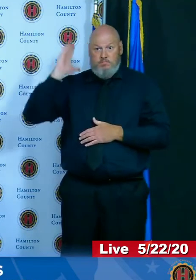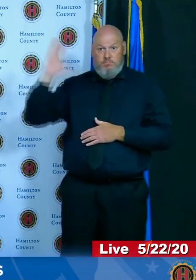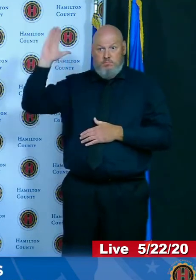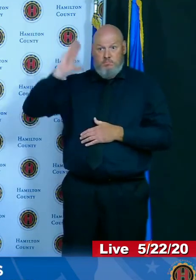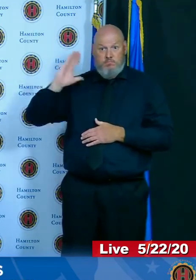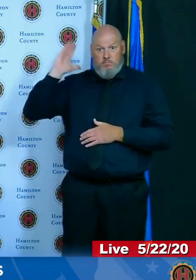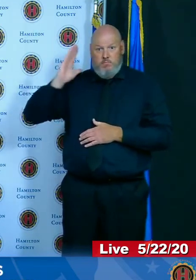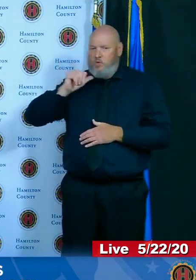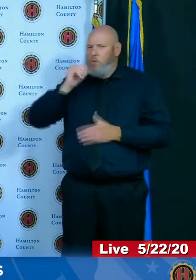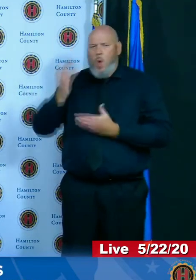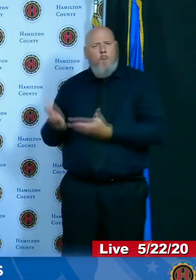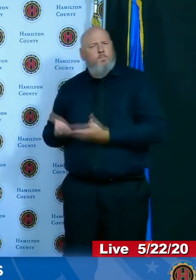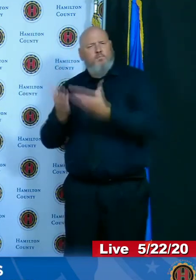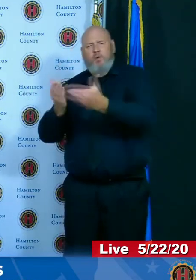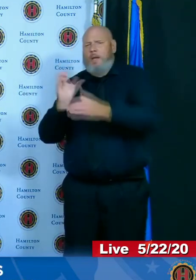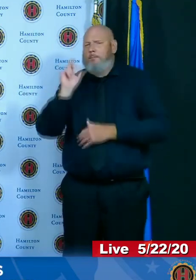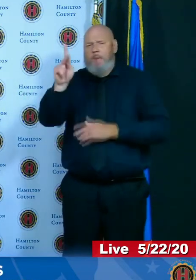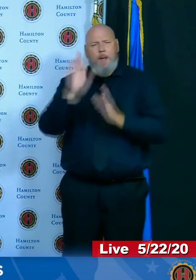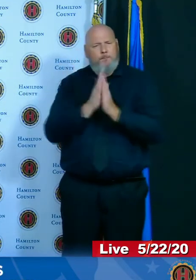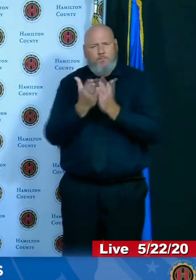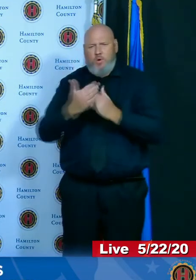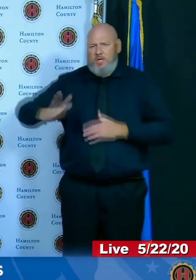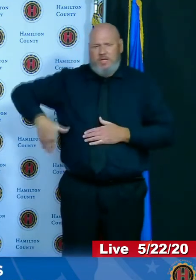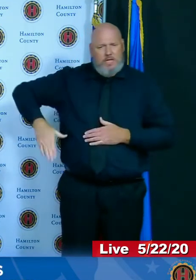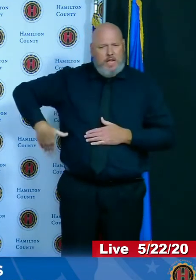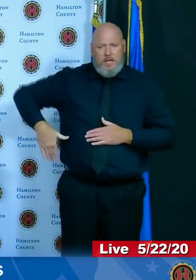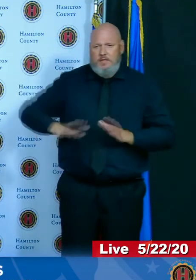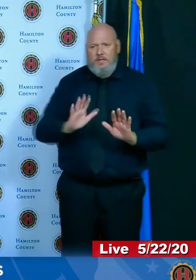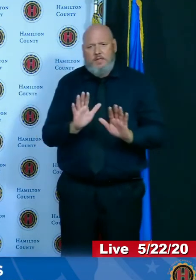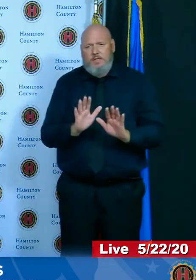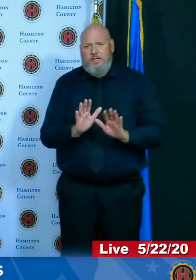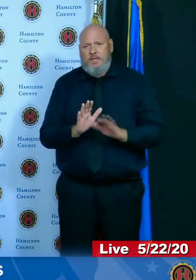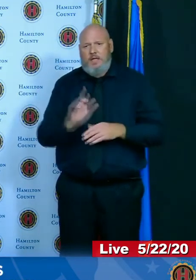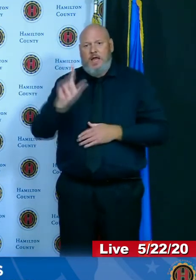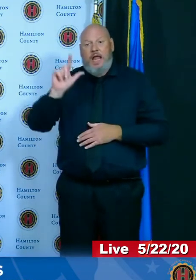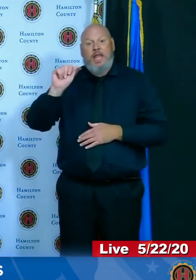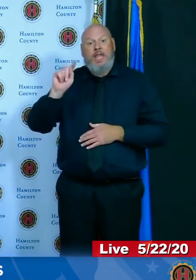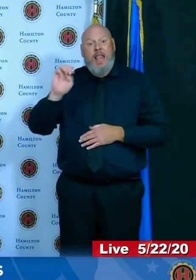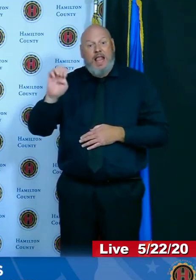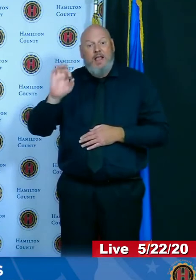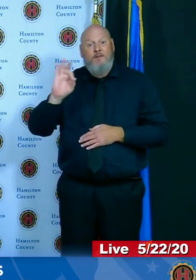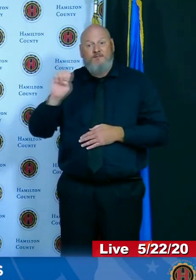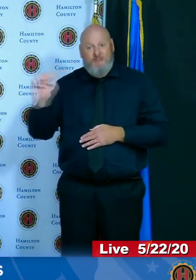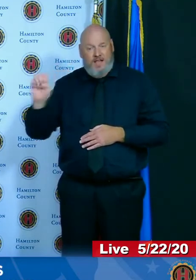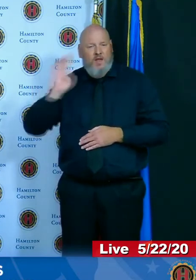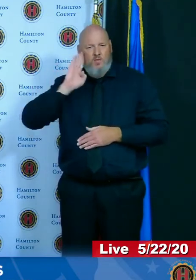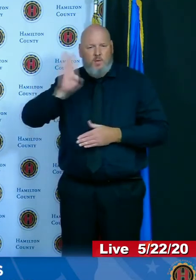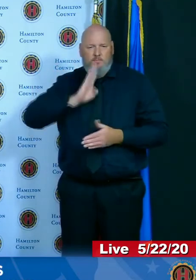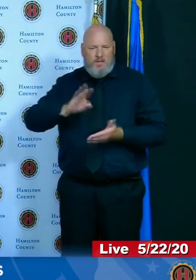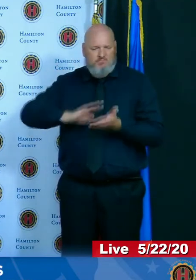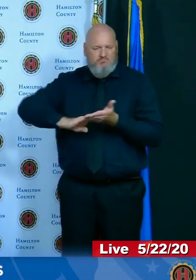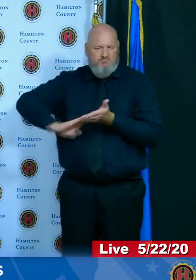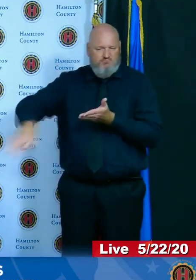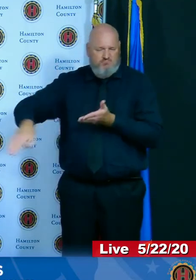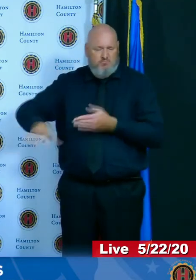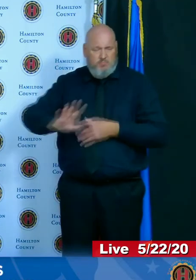fees so that was for drive thrus curbside pickup will begin may 28th